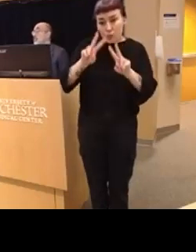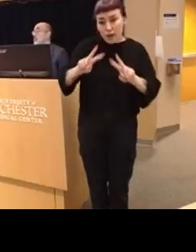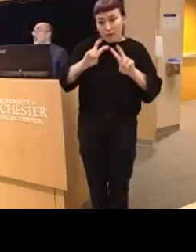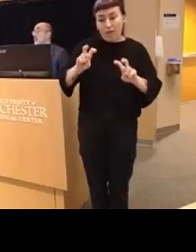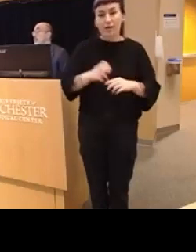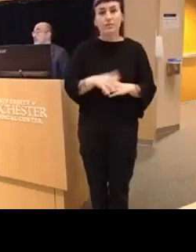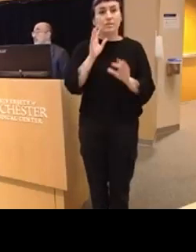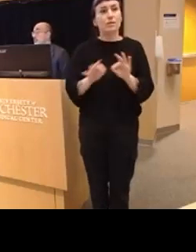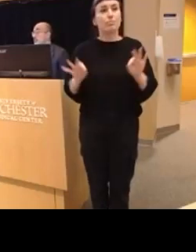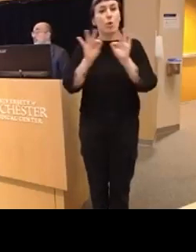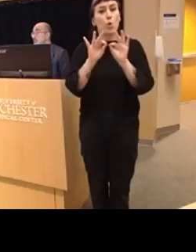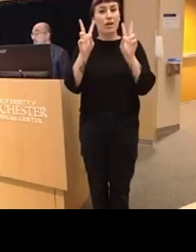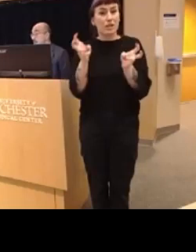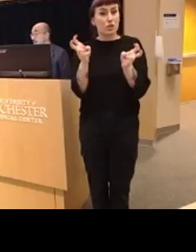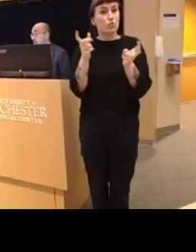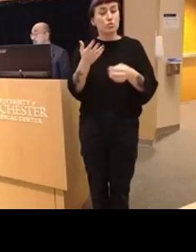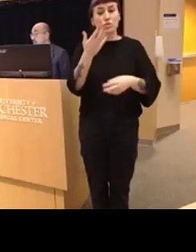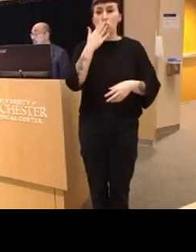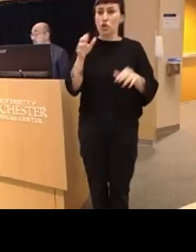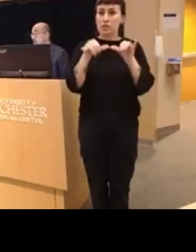because that's an important issue because there's some good systematic reviews saying we should be